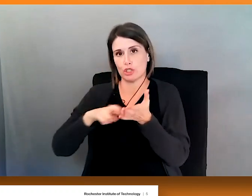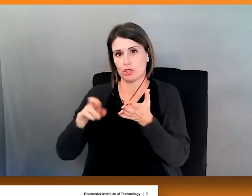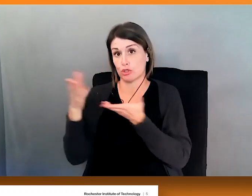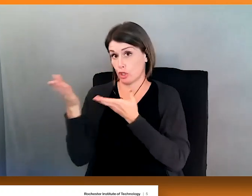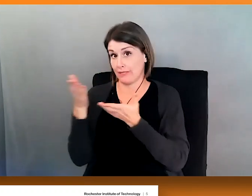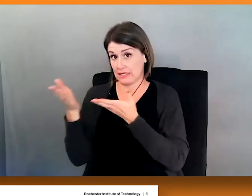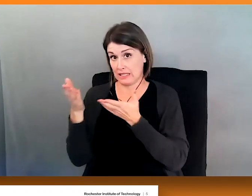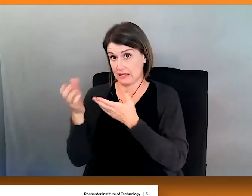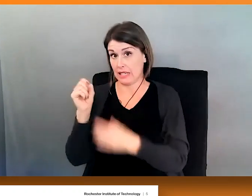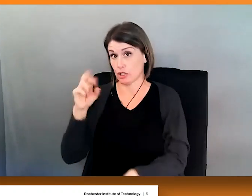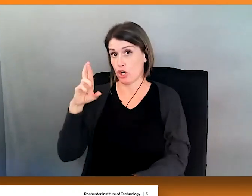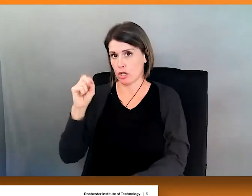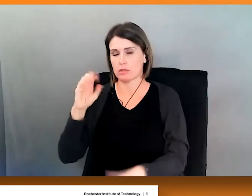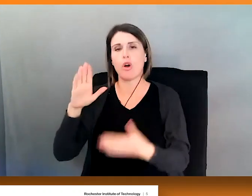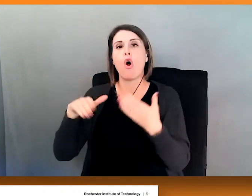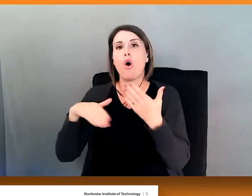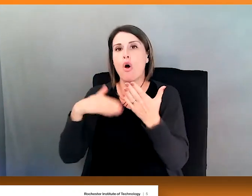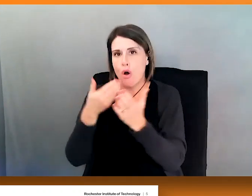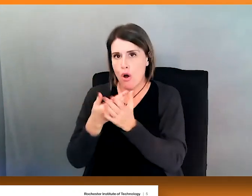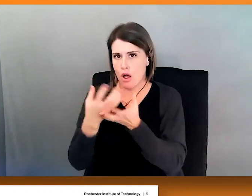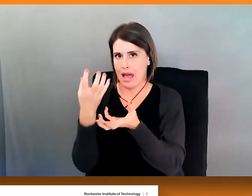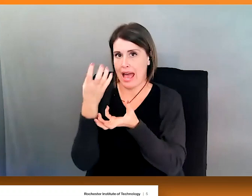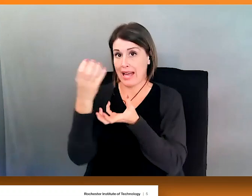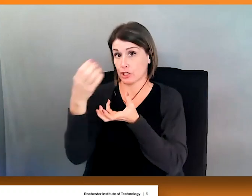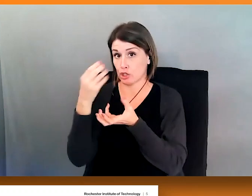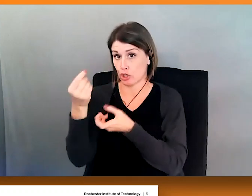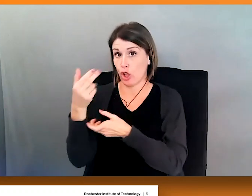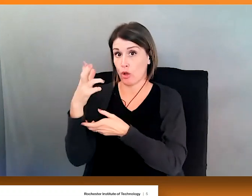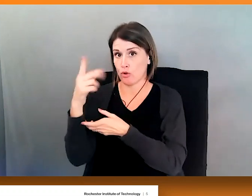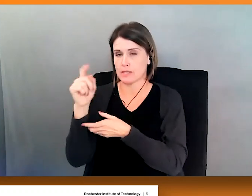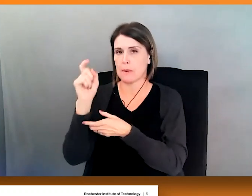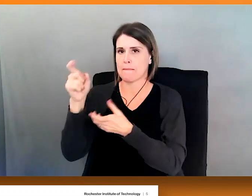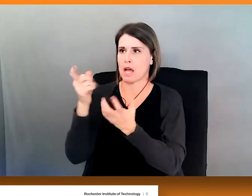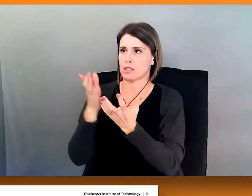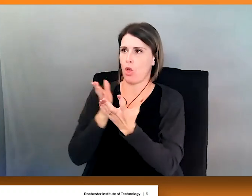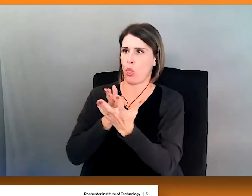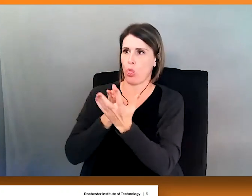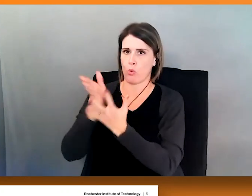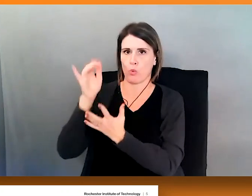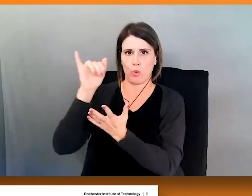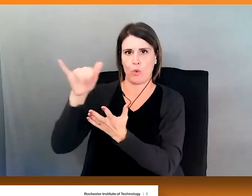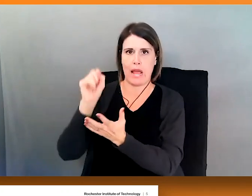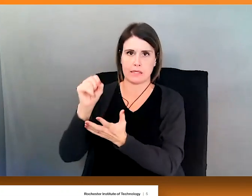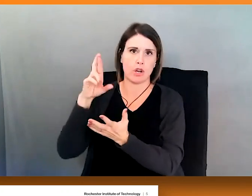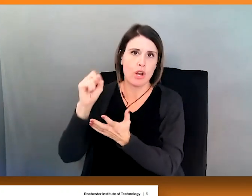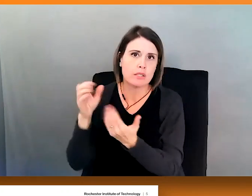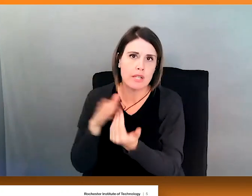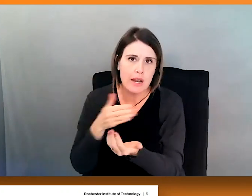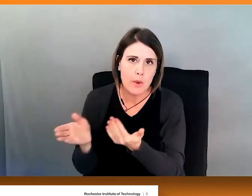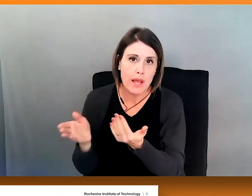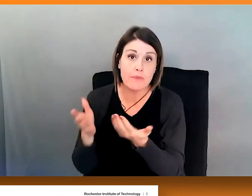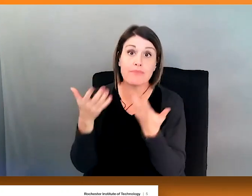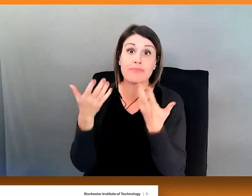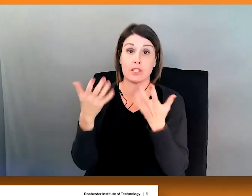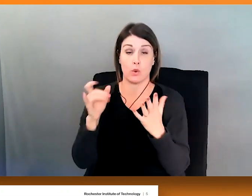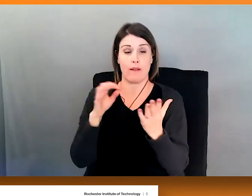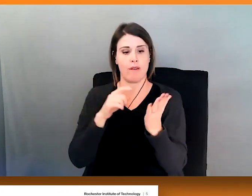all external grants have to be submitted through them, so as soon as you identify a solicitation,